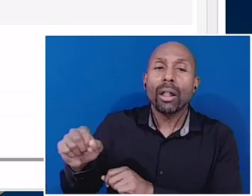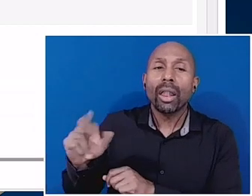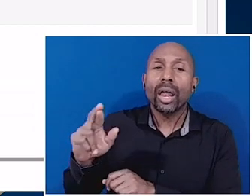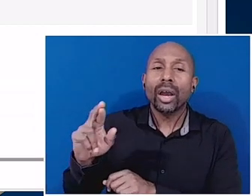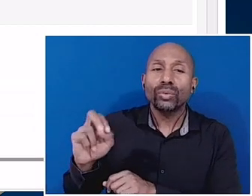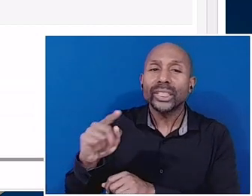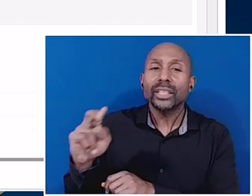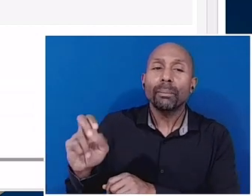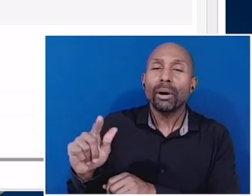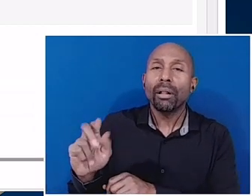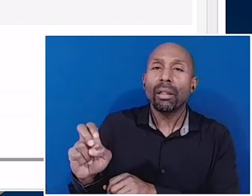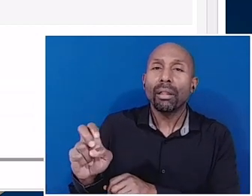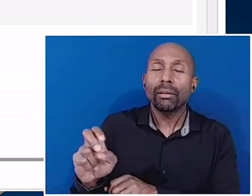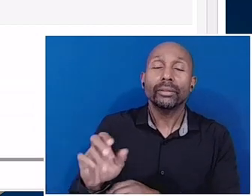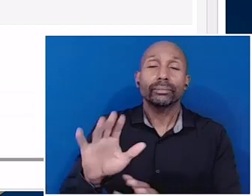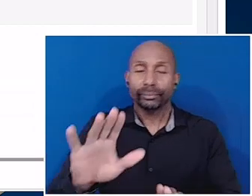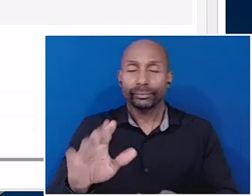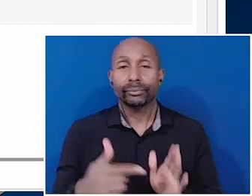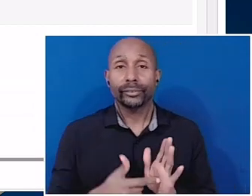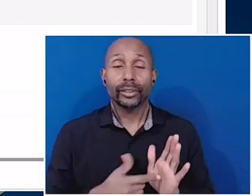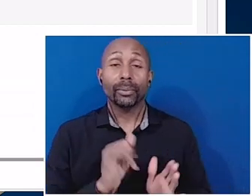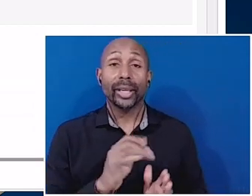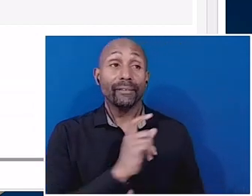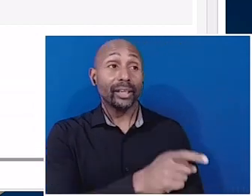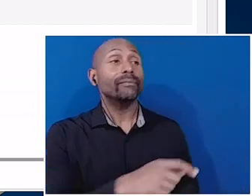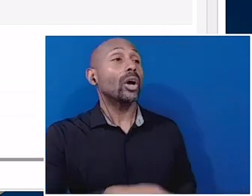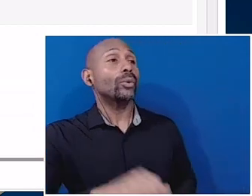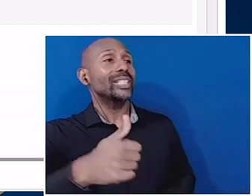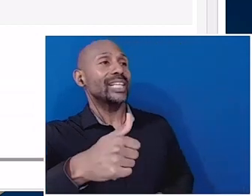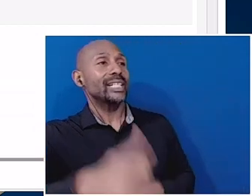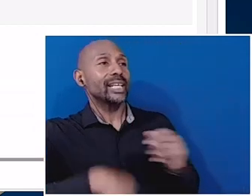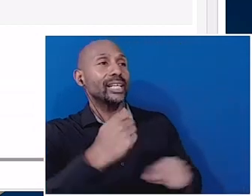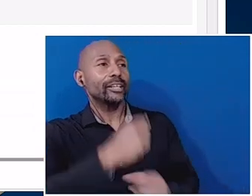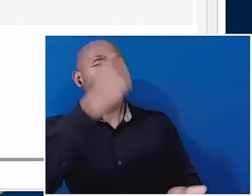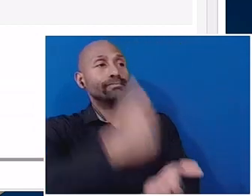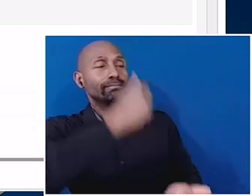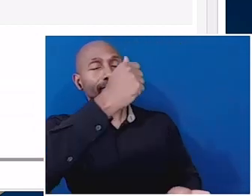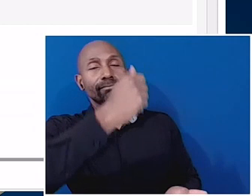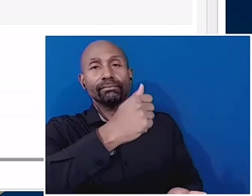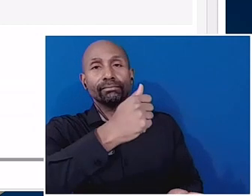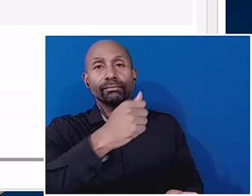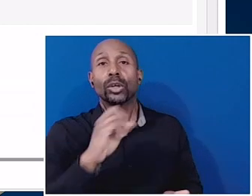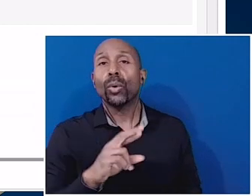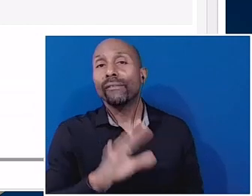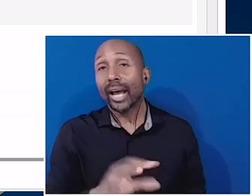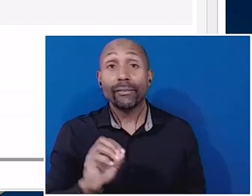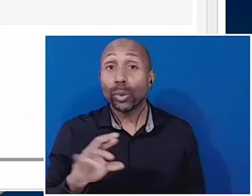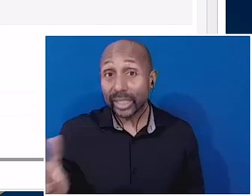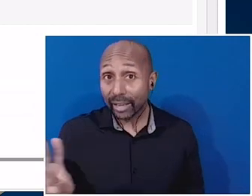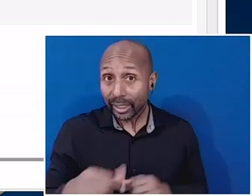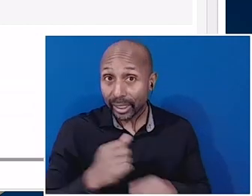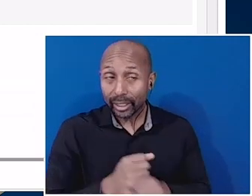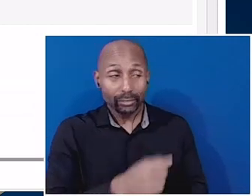ten-year grant of accreditation or a 5 or 7-year grant at some point within that